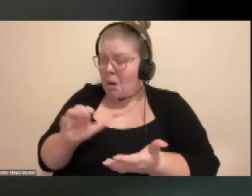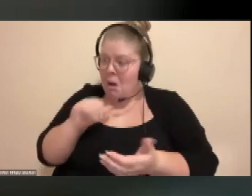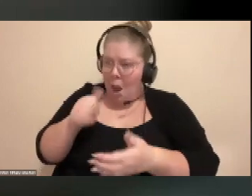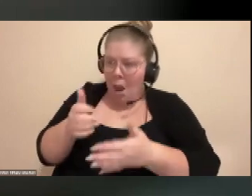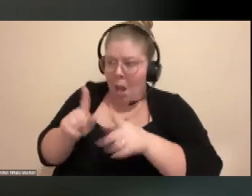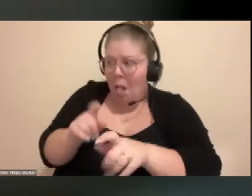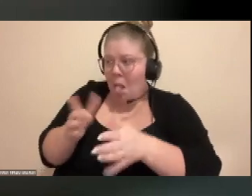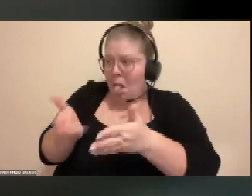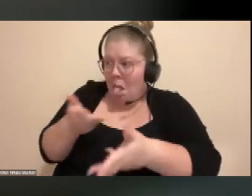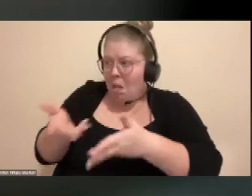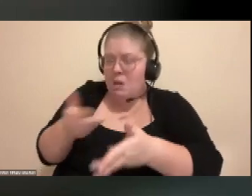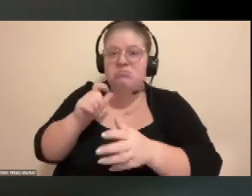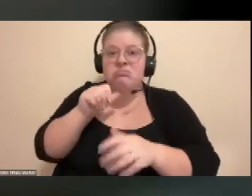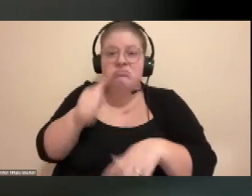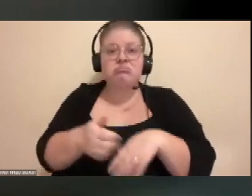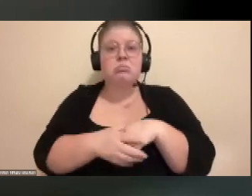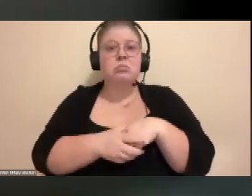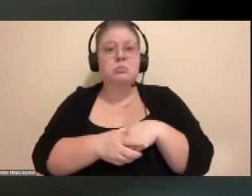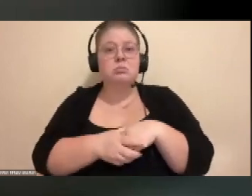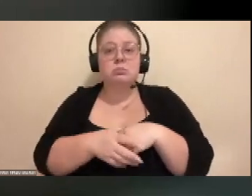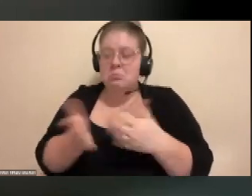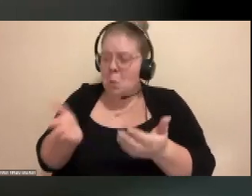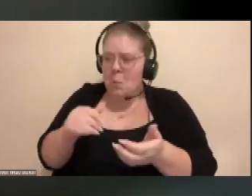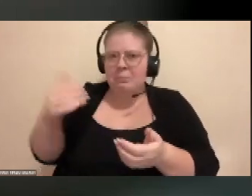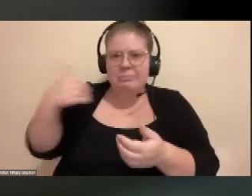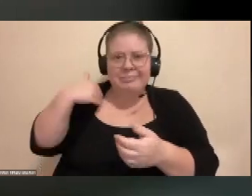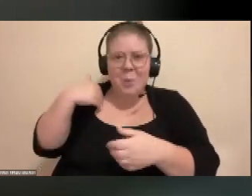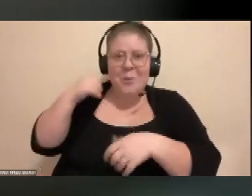what community living means to them and what they want.